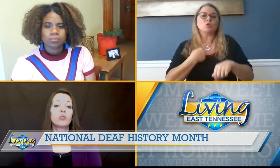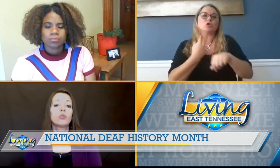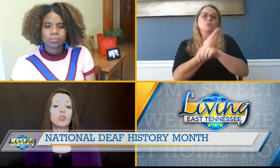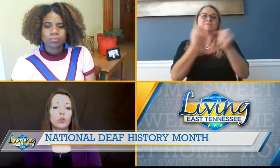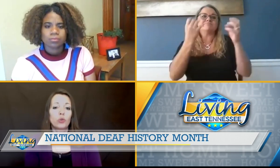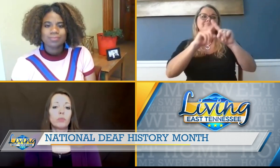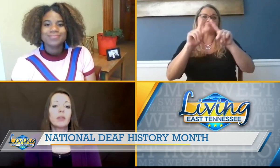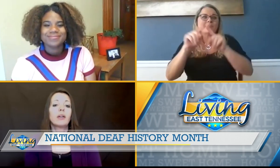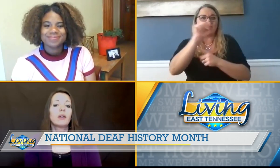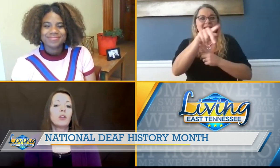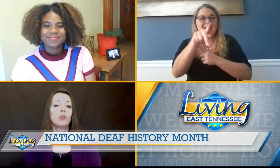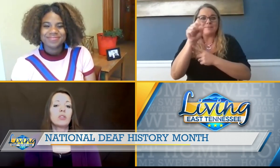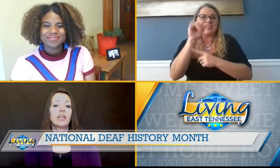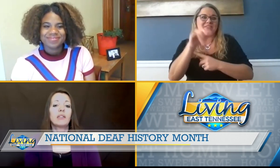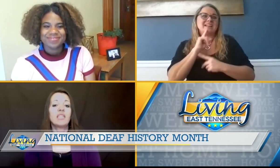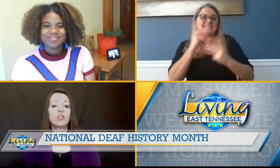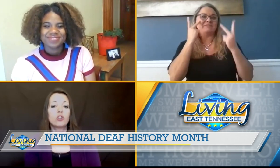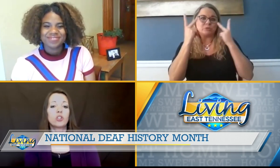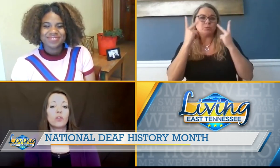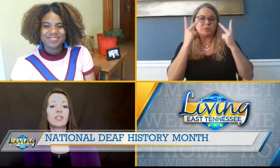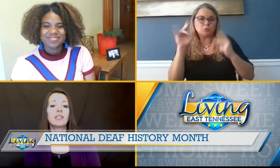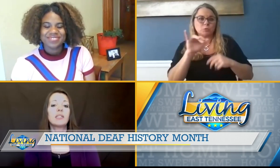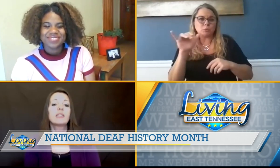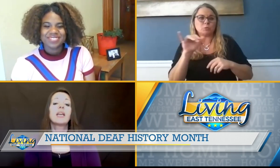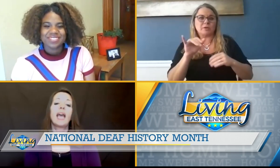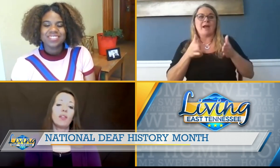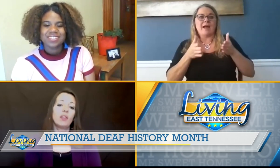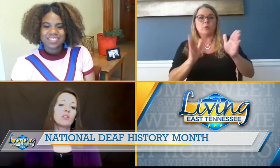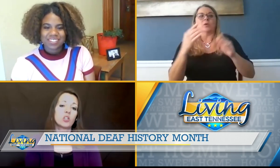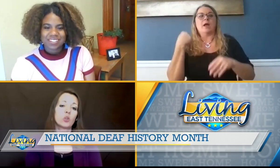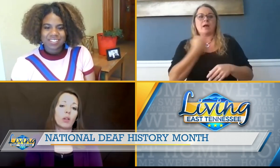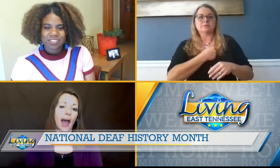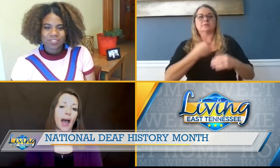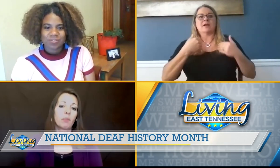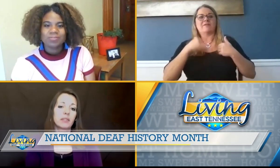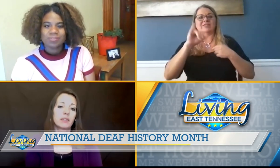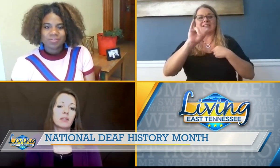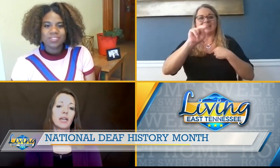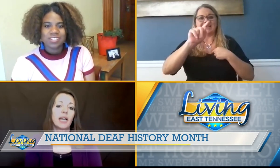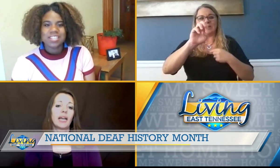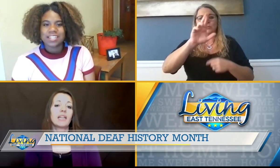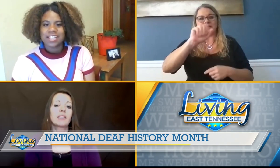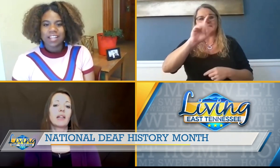TEACH ONLINE, THE TECHNOLOGY HAS BEEN AMAZING IN THIS WAY. ALSO, BEING ABLE TO INTERACT